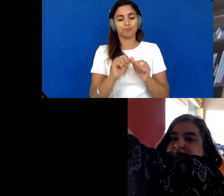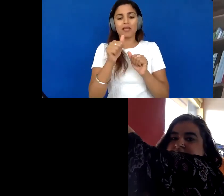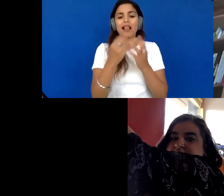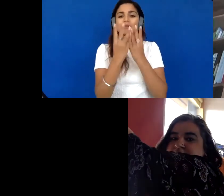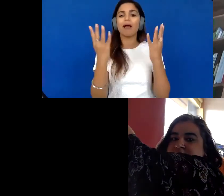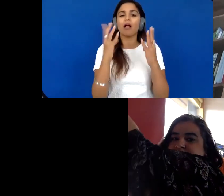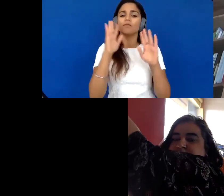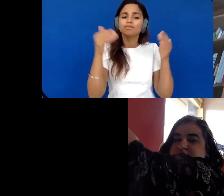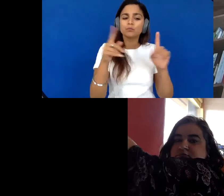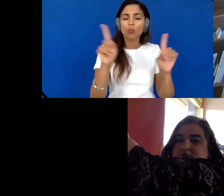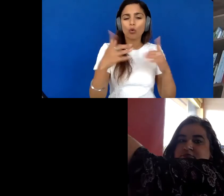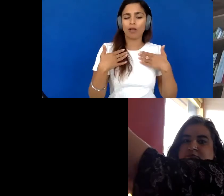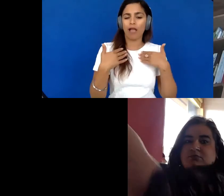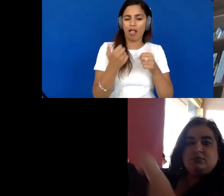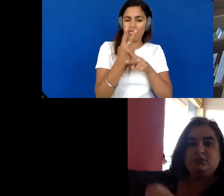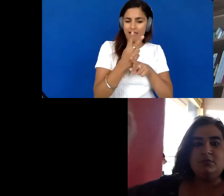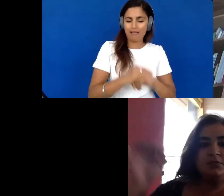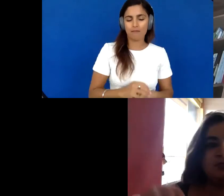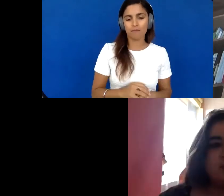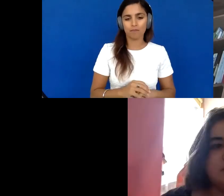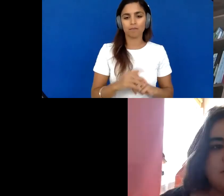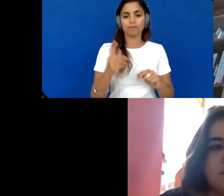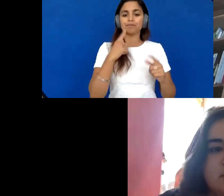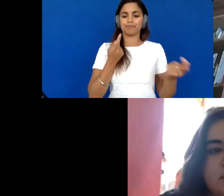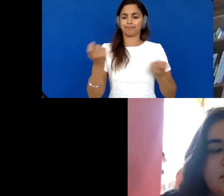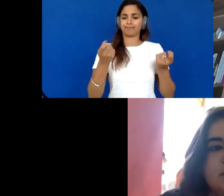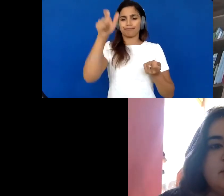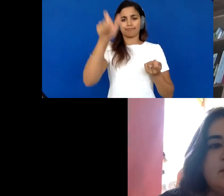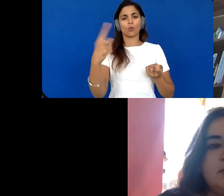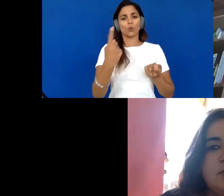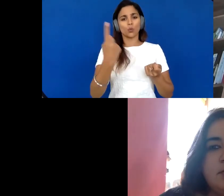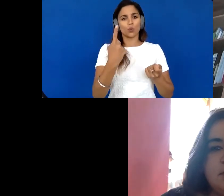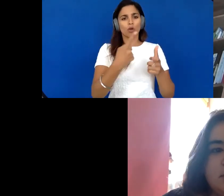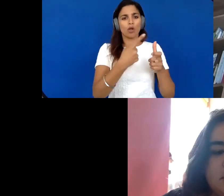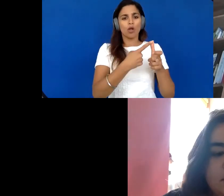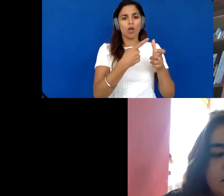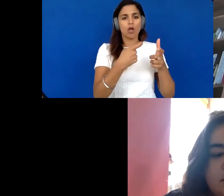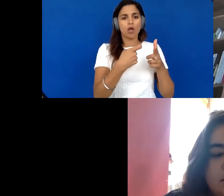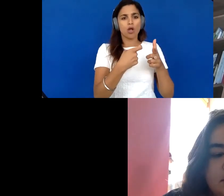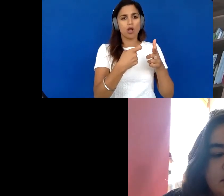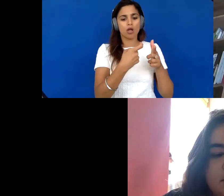and it's going to be moderated by Archie massacre from Sohus University of London